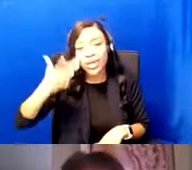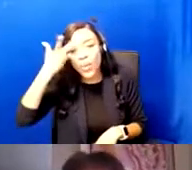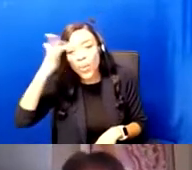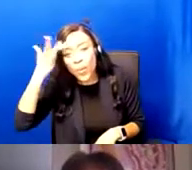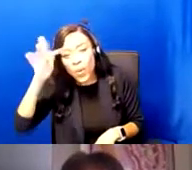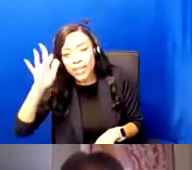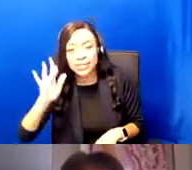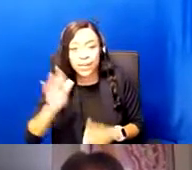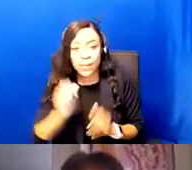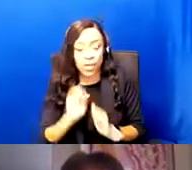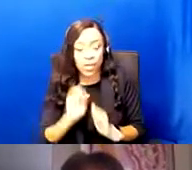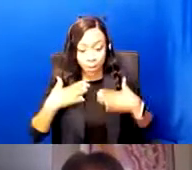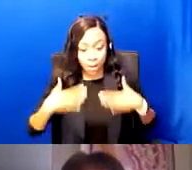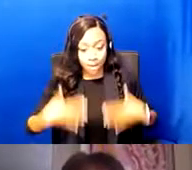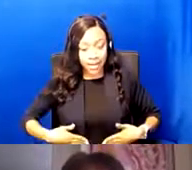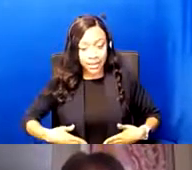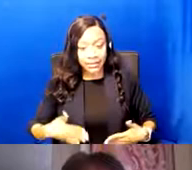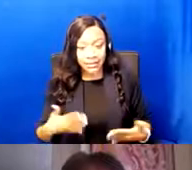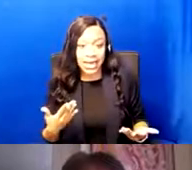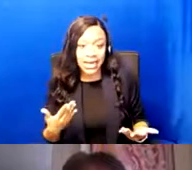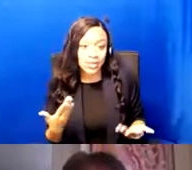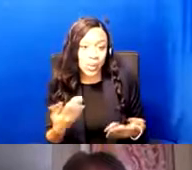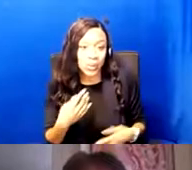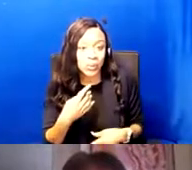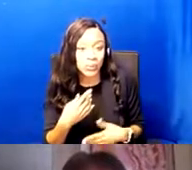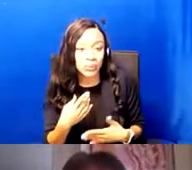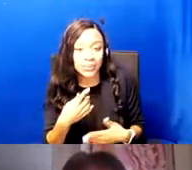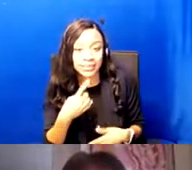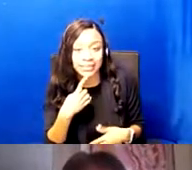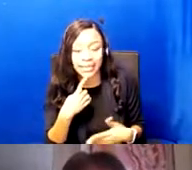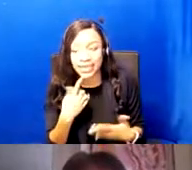we're not going to do more traveling and